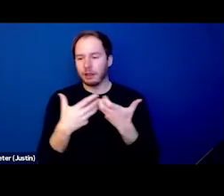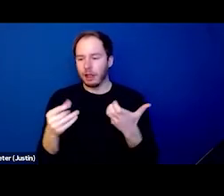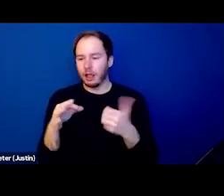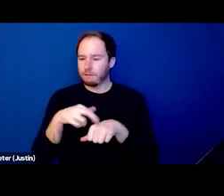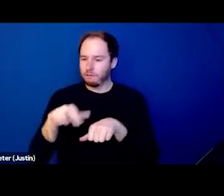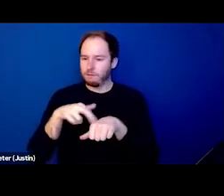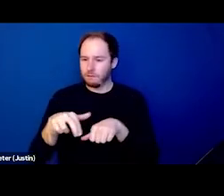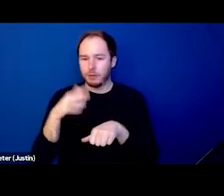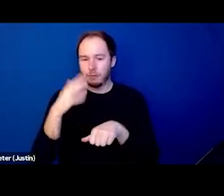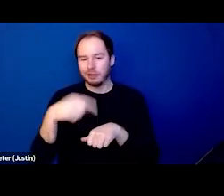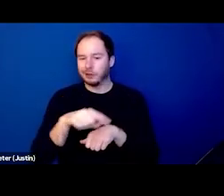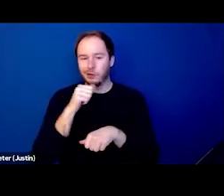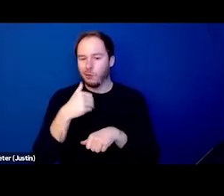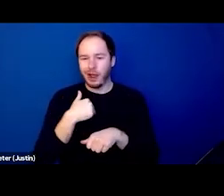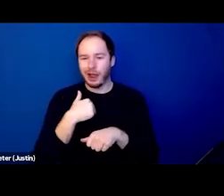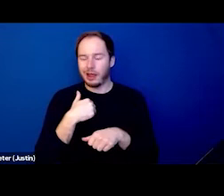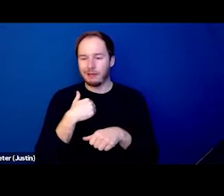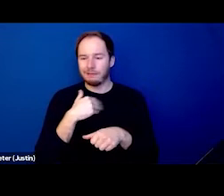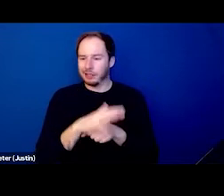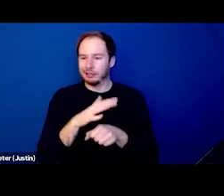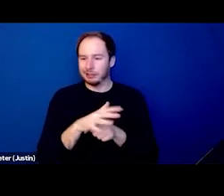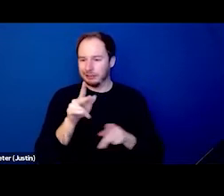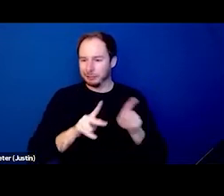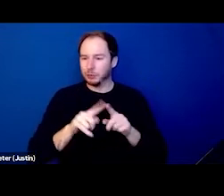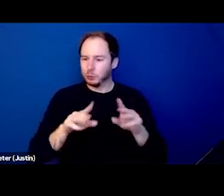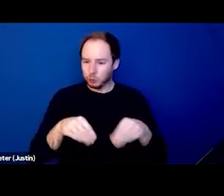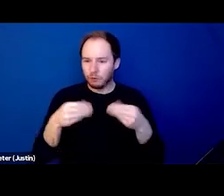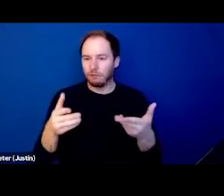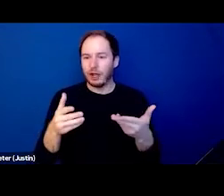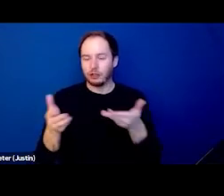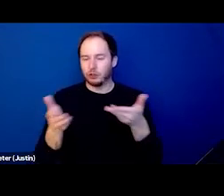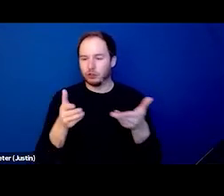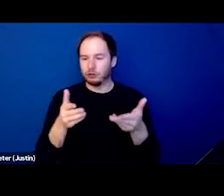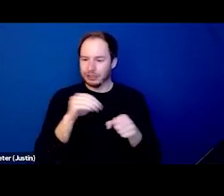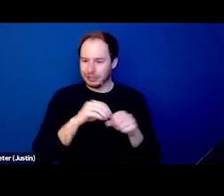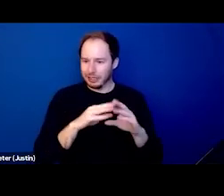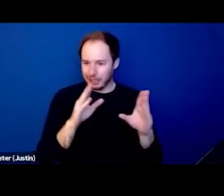because they don't the full capacity to provide those services in house. But if you're in a place like Phoenix,